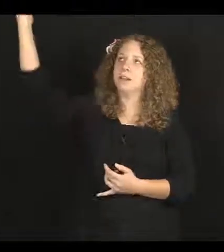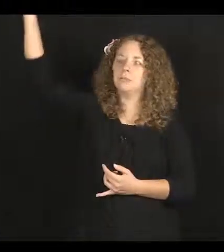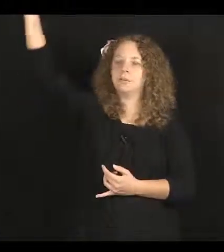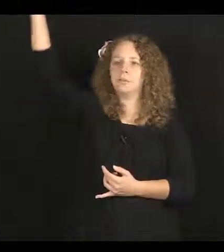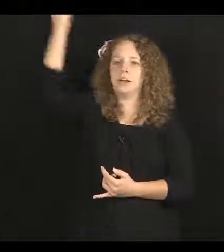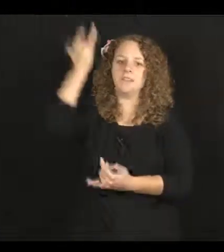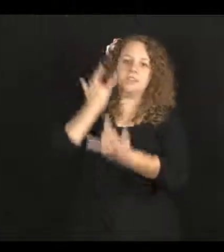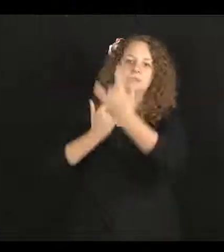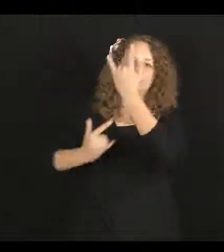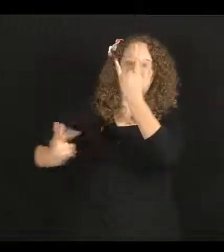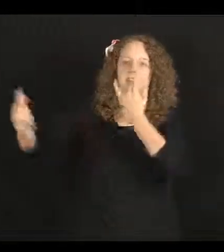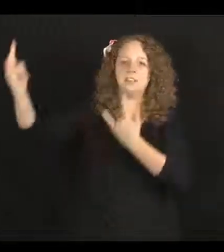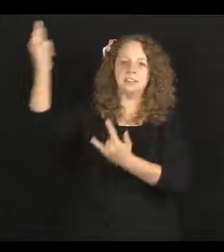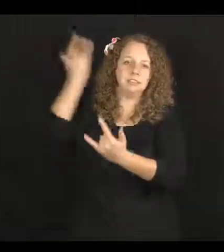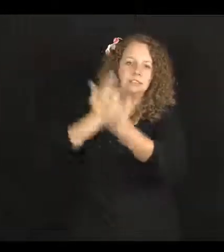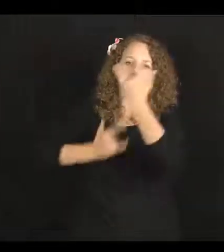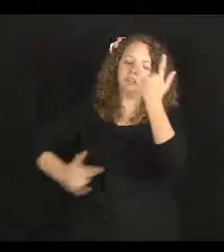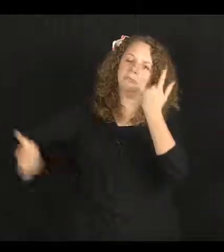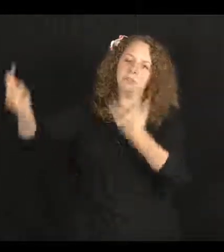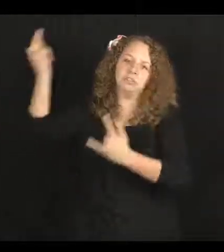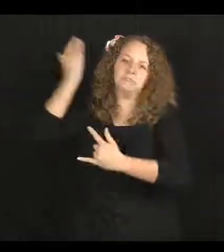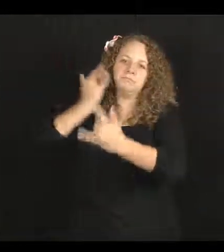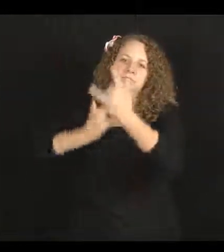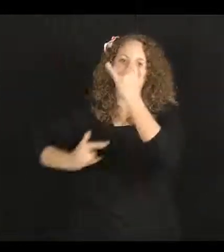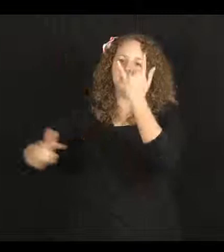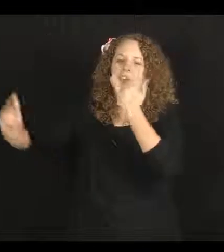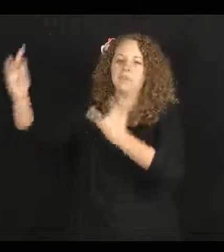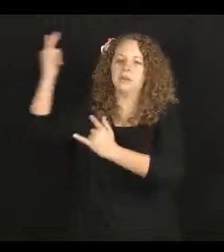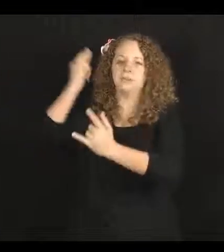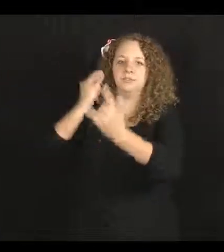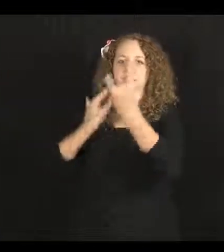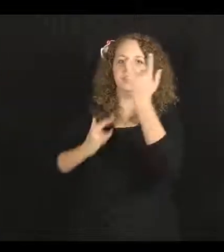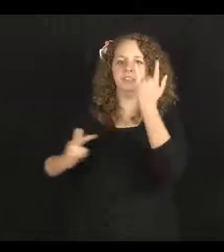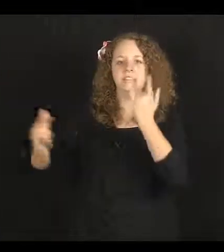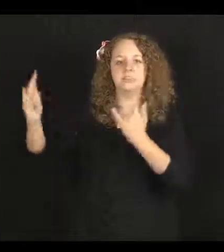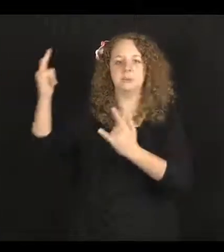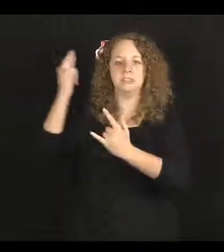down towards us in a circular motion … just a different way of doing it and expressing what you